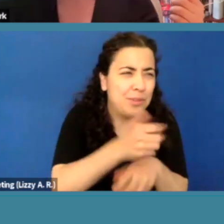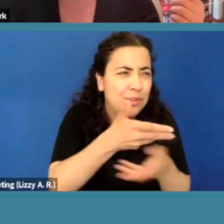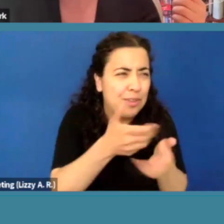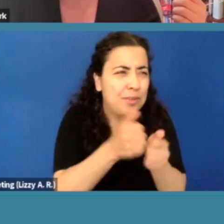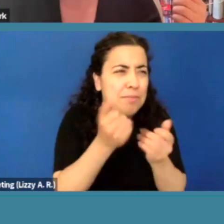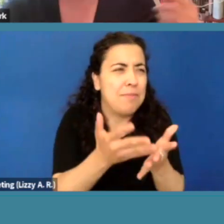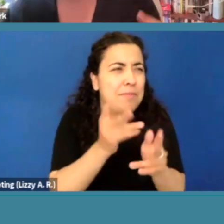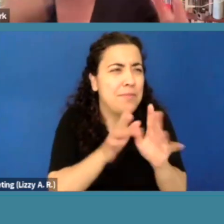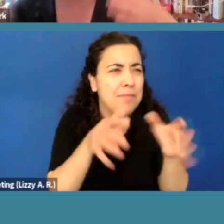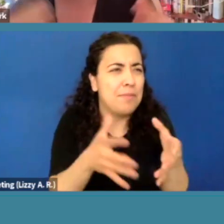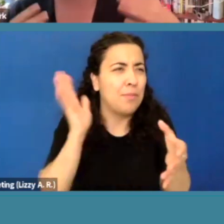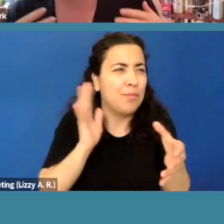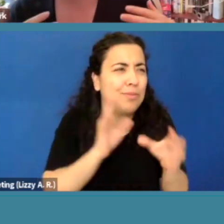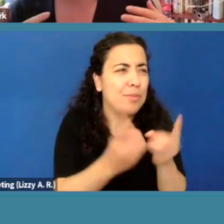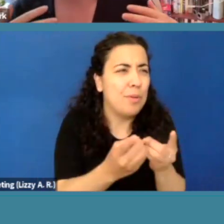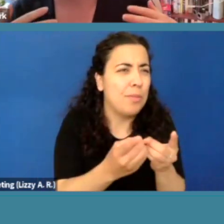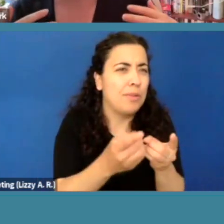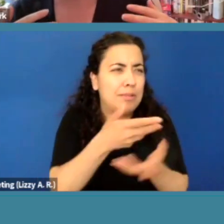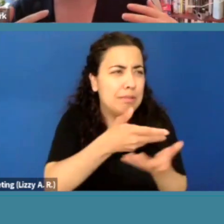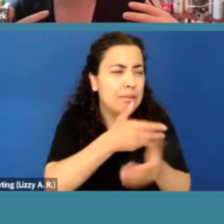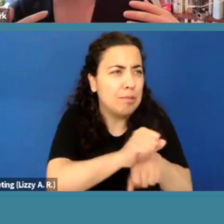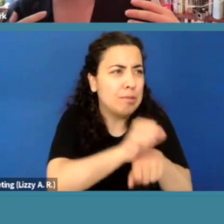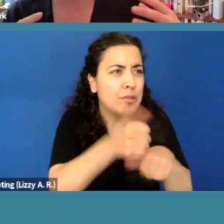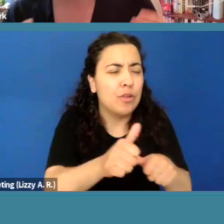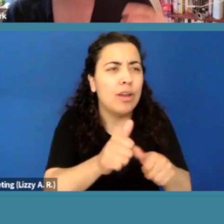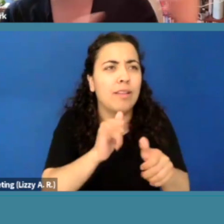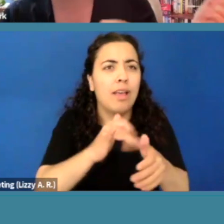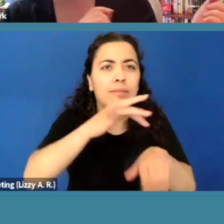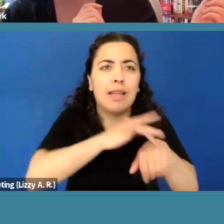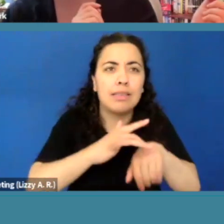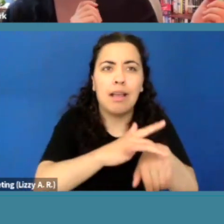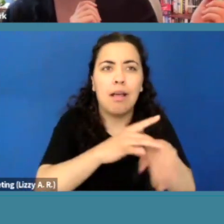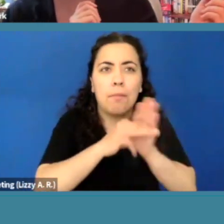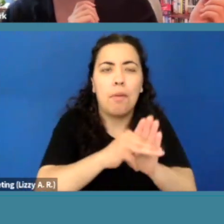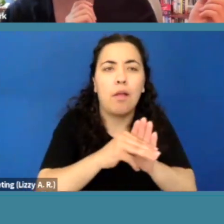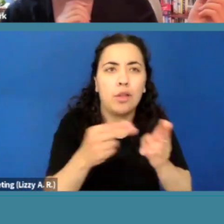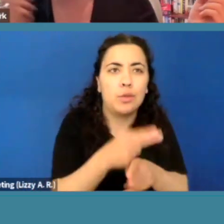in a previous department on tactile models and the use of them in programming,